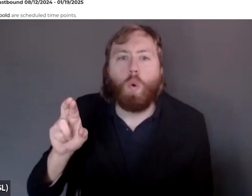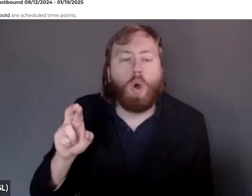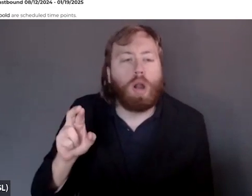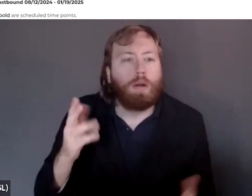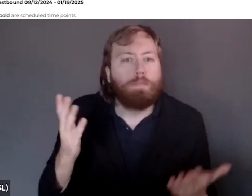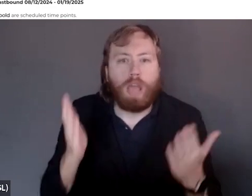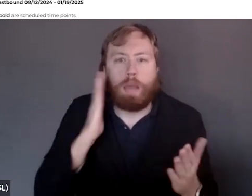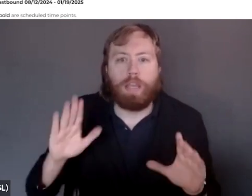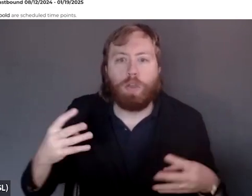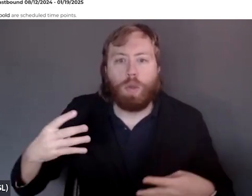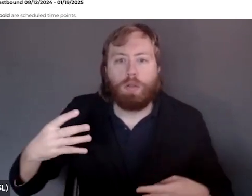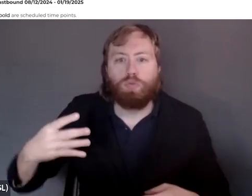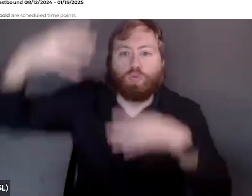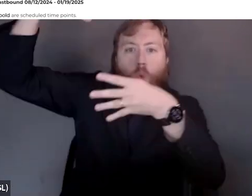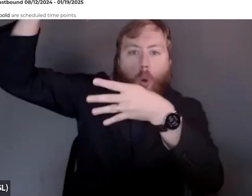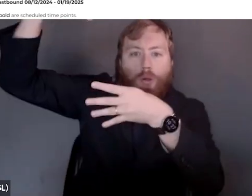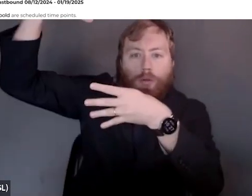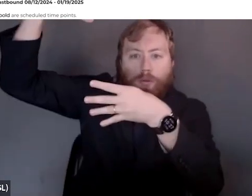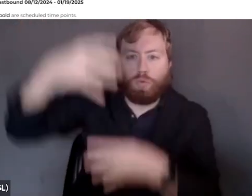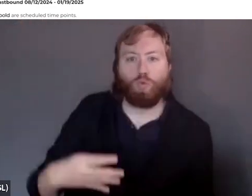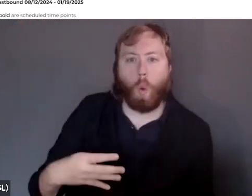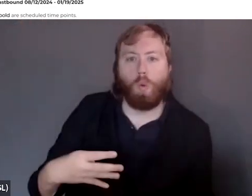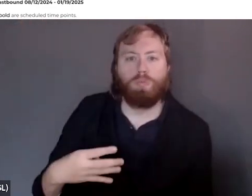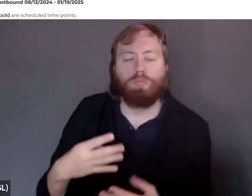where it may scroll the page I'm on to a new set of content.